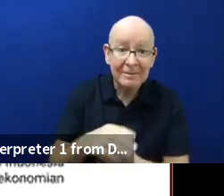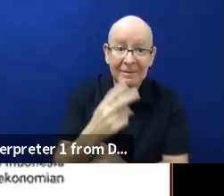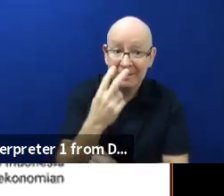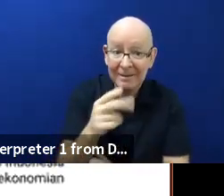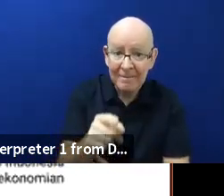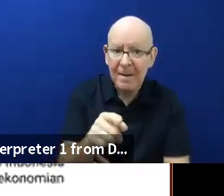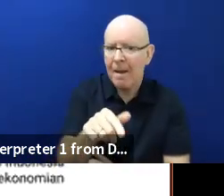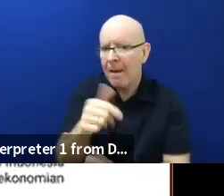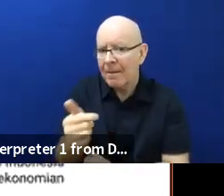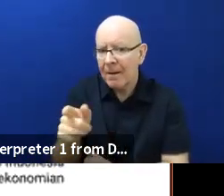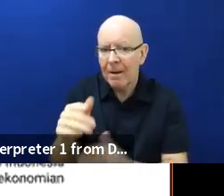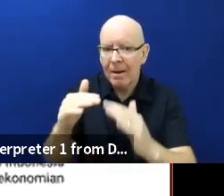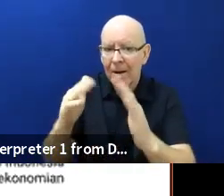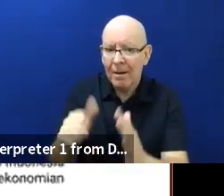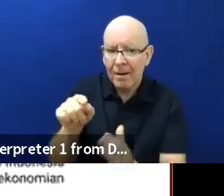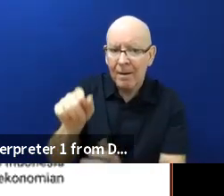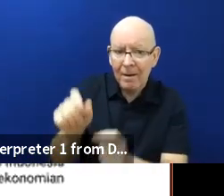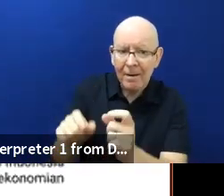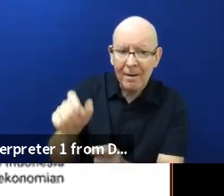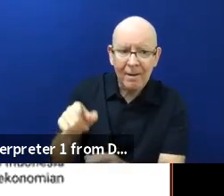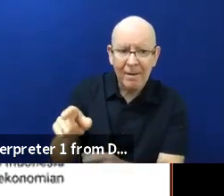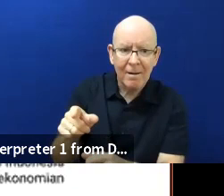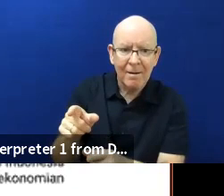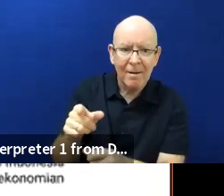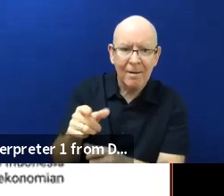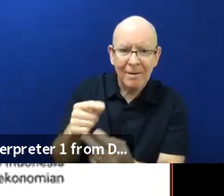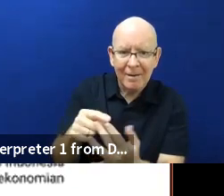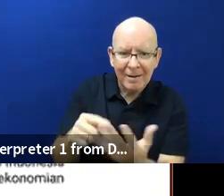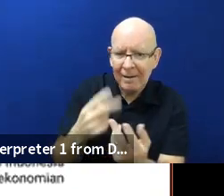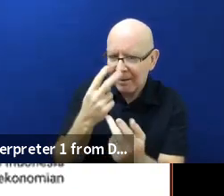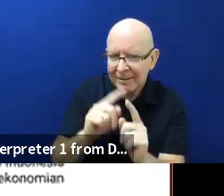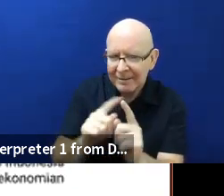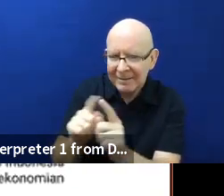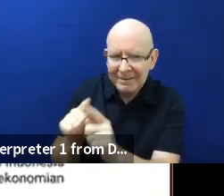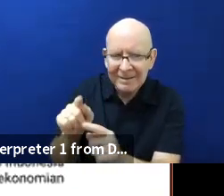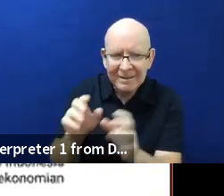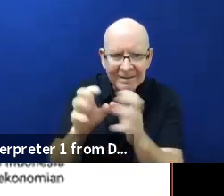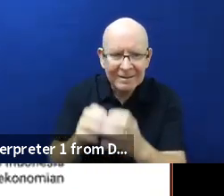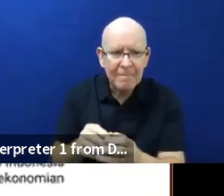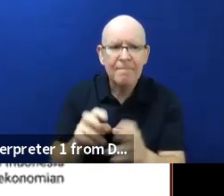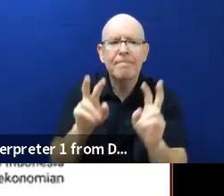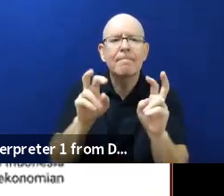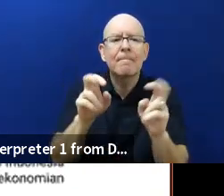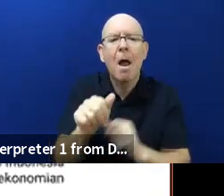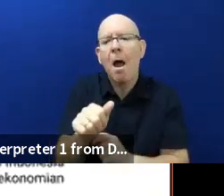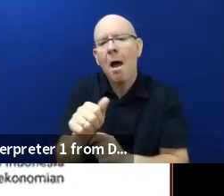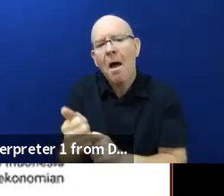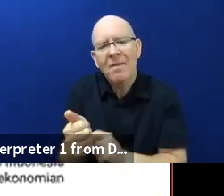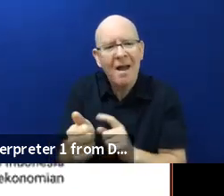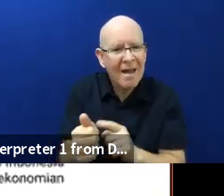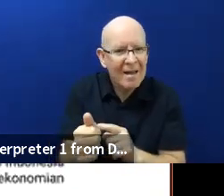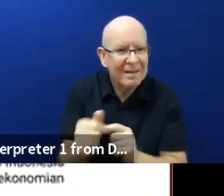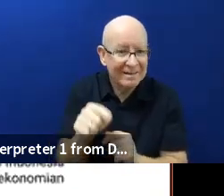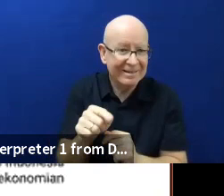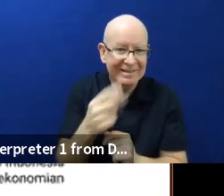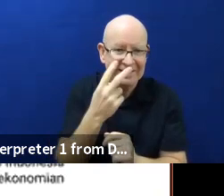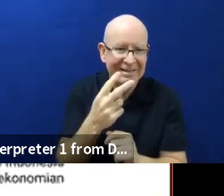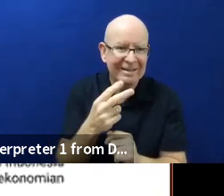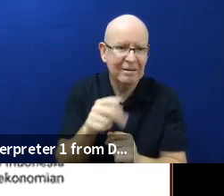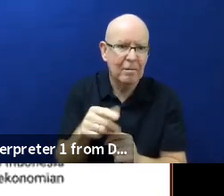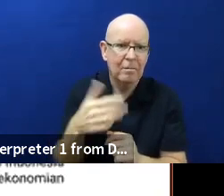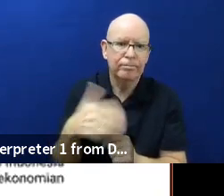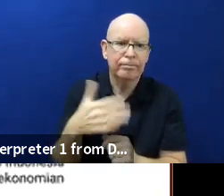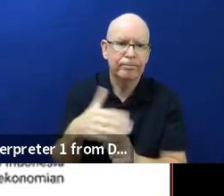differences in education, if you look at the graph at the bottom, there is yellow and red colours